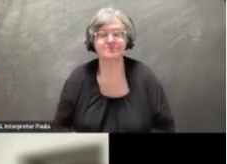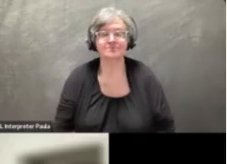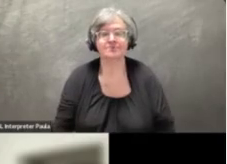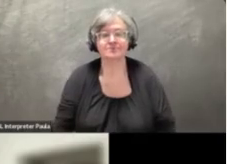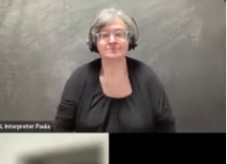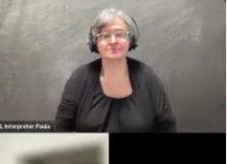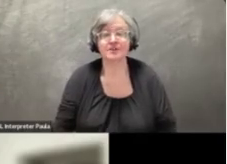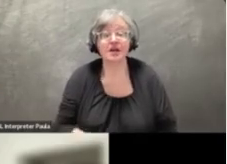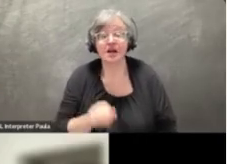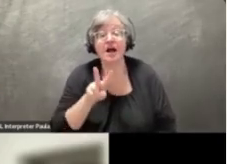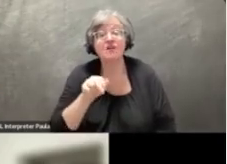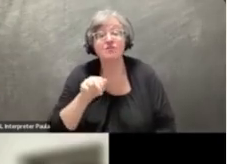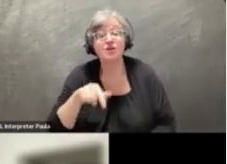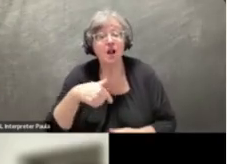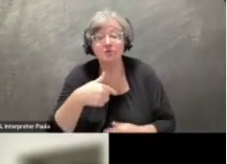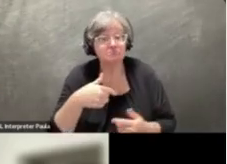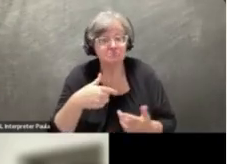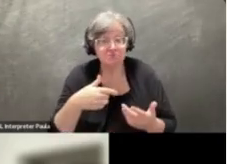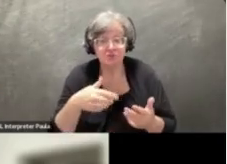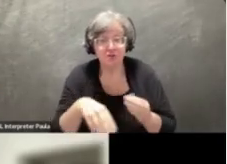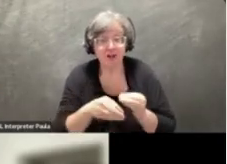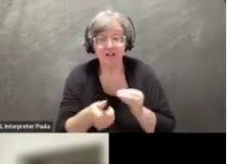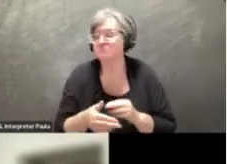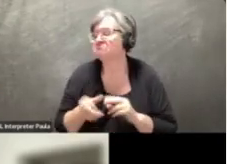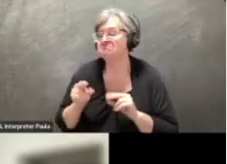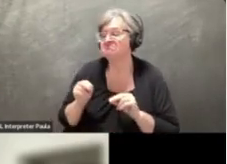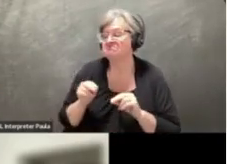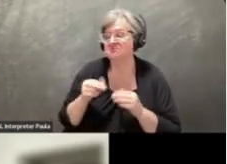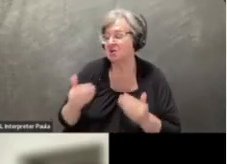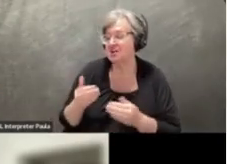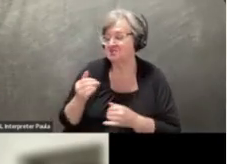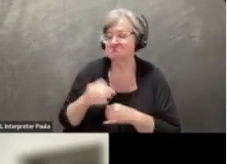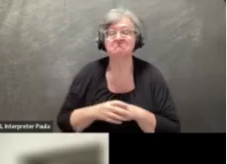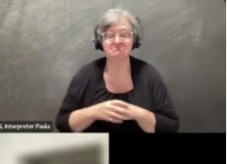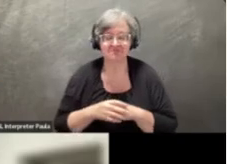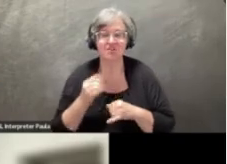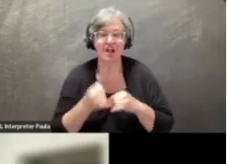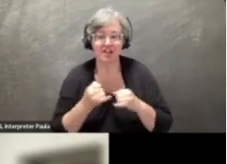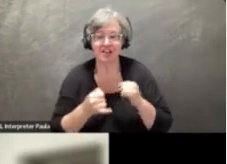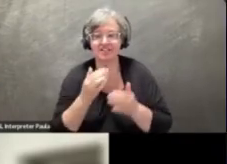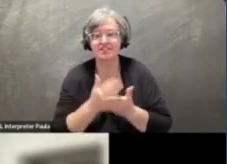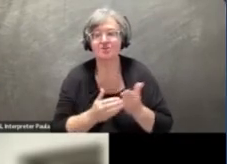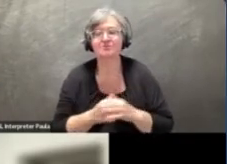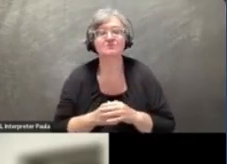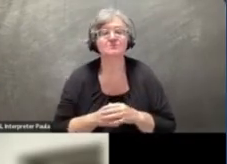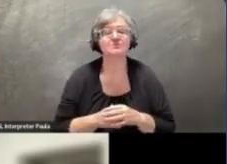anything you want to add to that, before I move on to the last element? Alva Gardner: No, go ahead. Okay, so the last element is